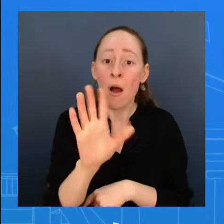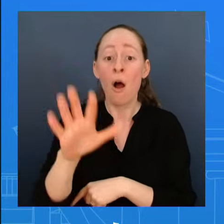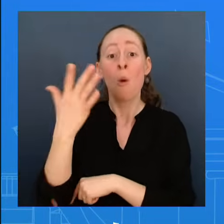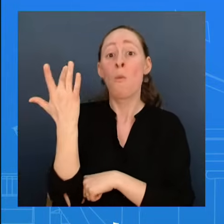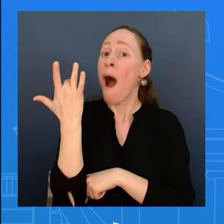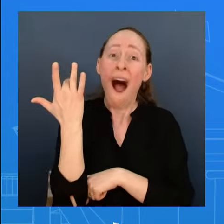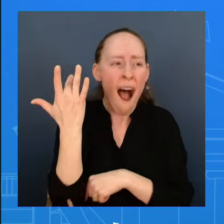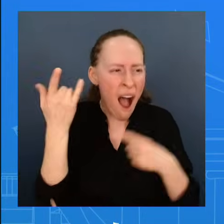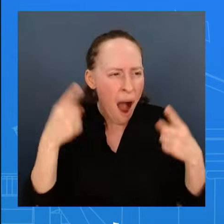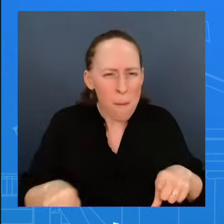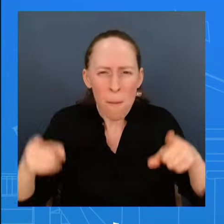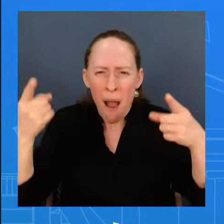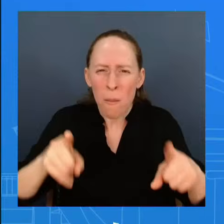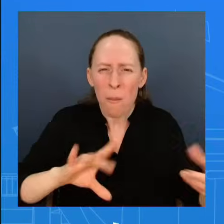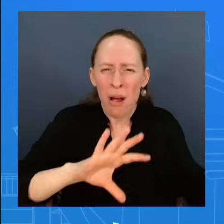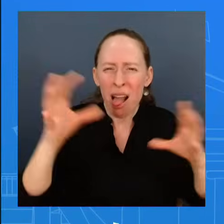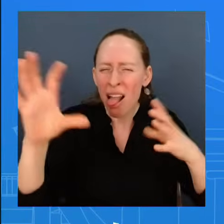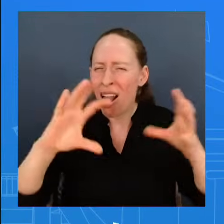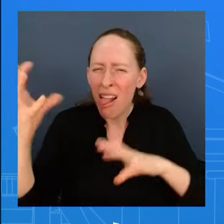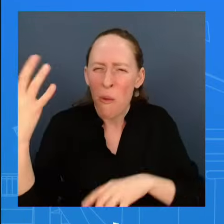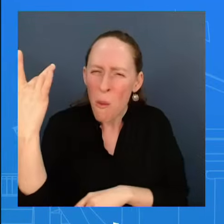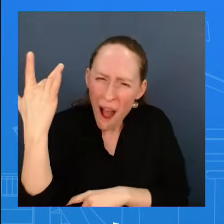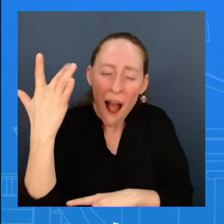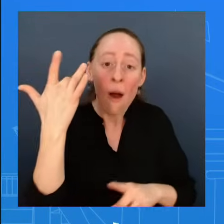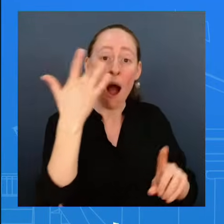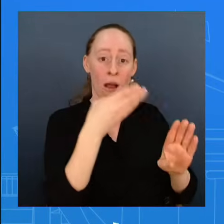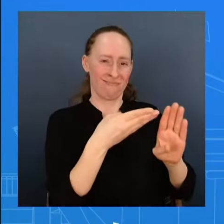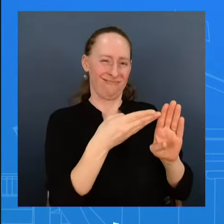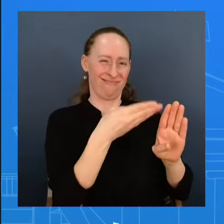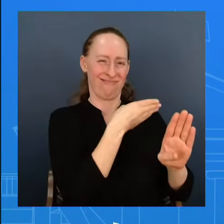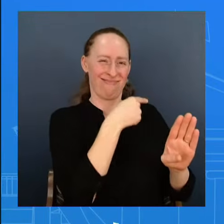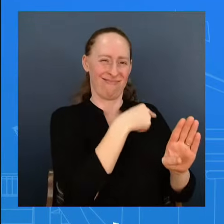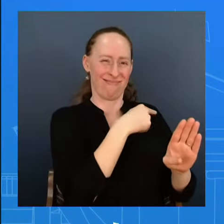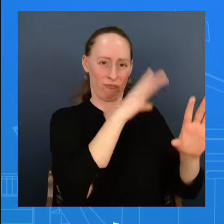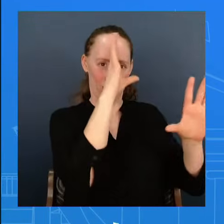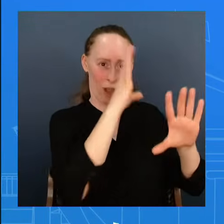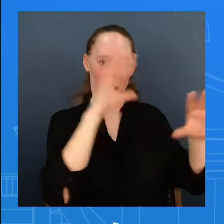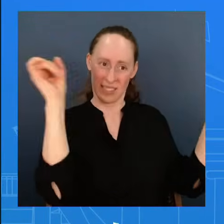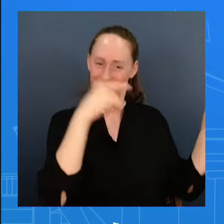and got it done to overturn Roe v. Wade. President Biden and Vice President Harris